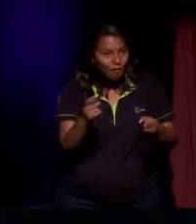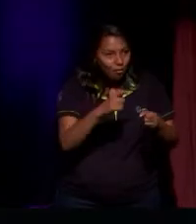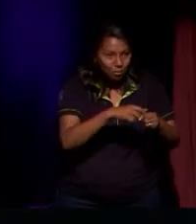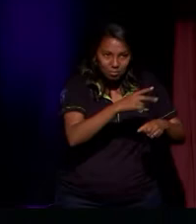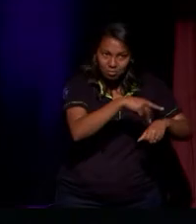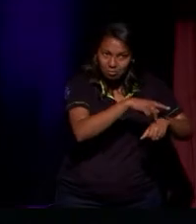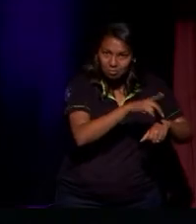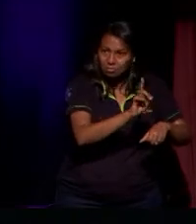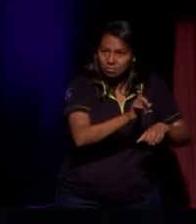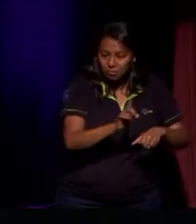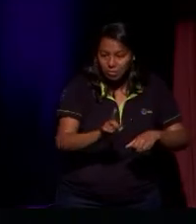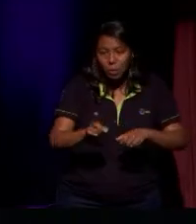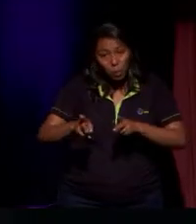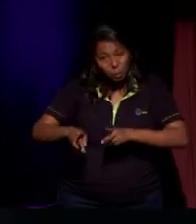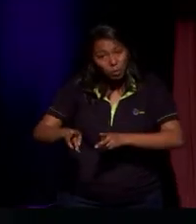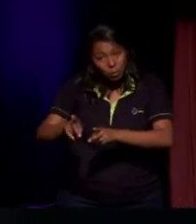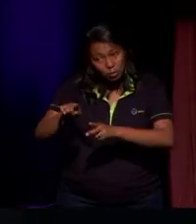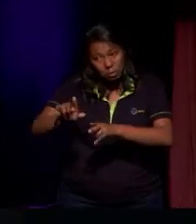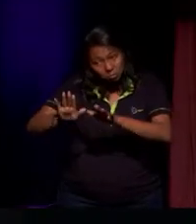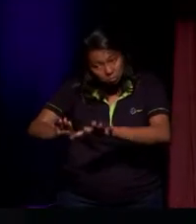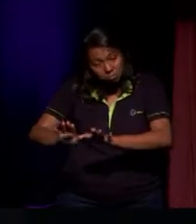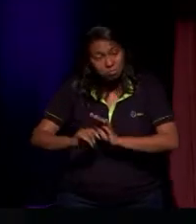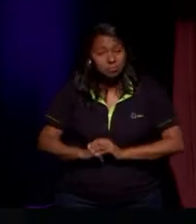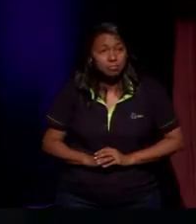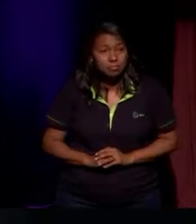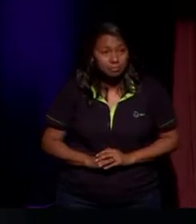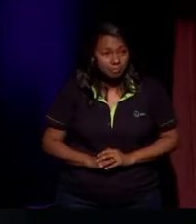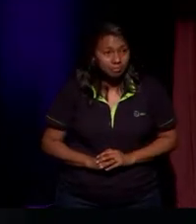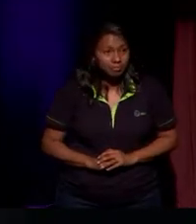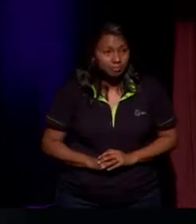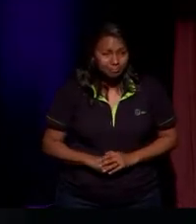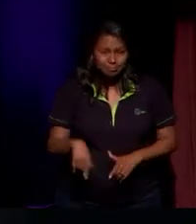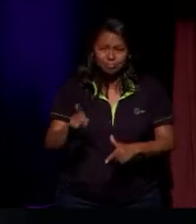they continue to live in Lebanon, so this brings several problems,